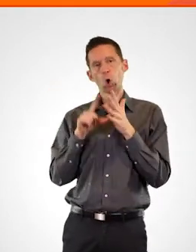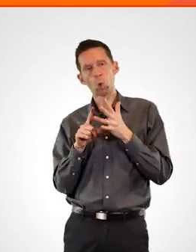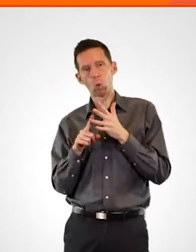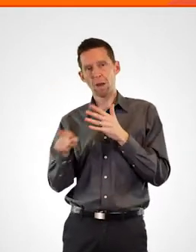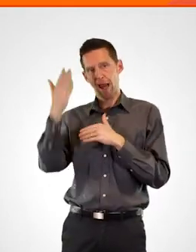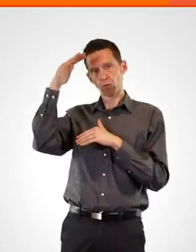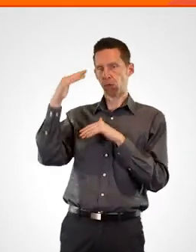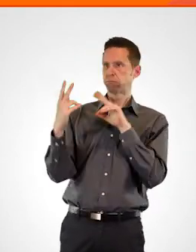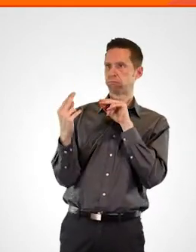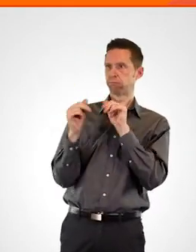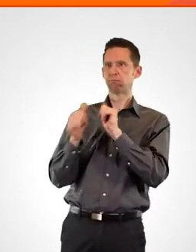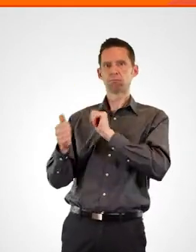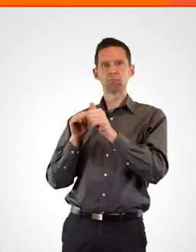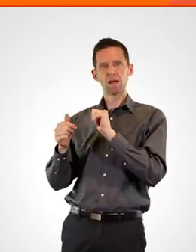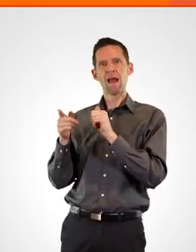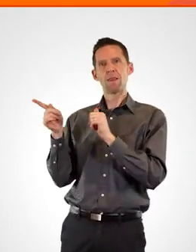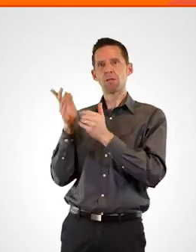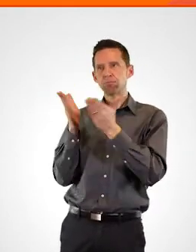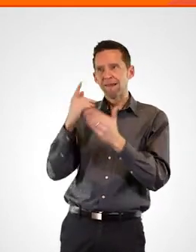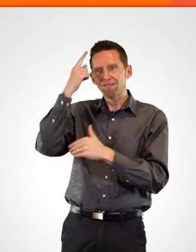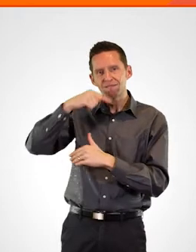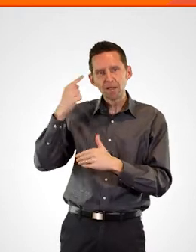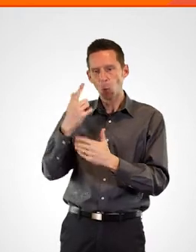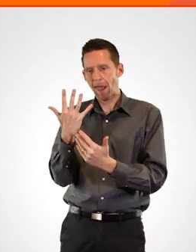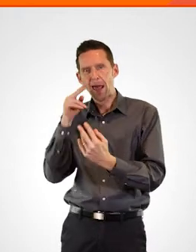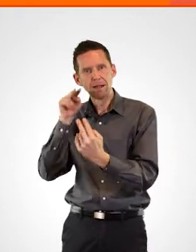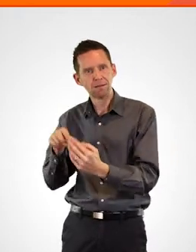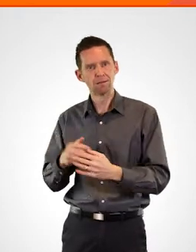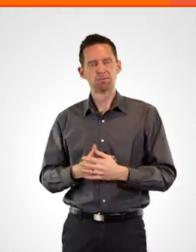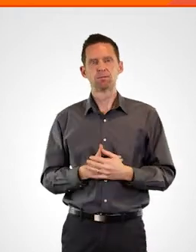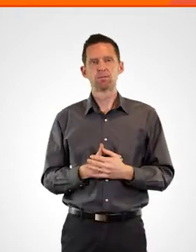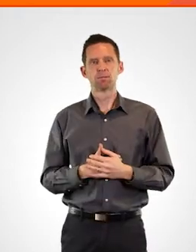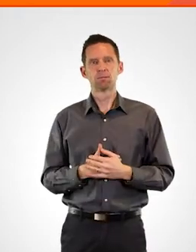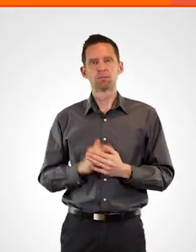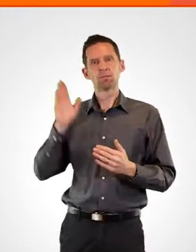and the adult interacts and directs the baby's attention to a face or hand.